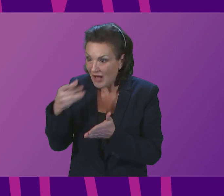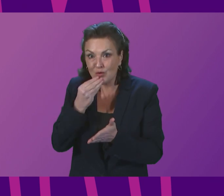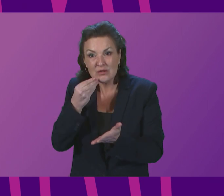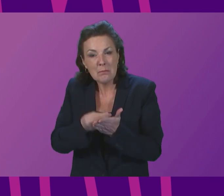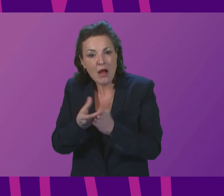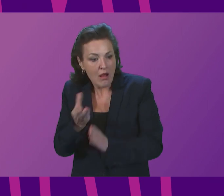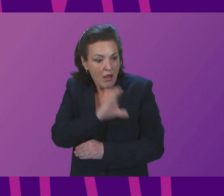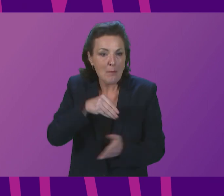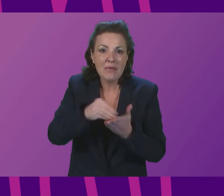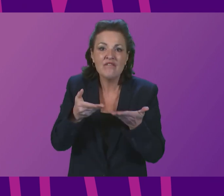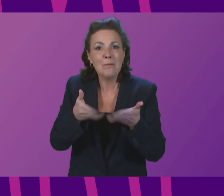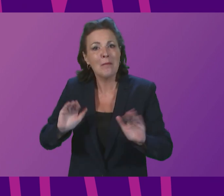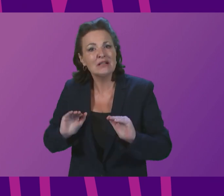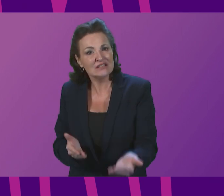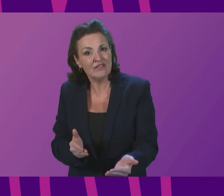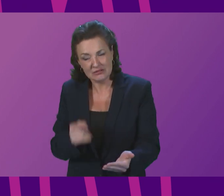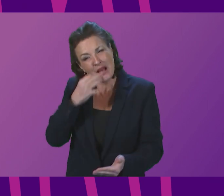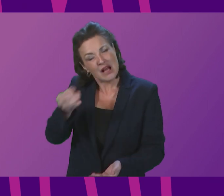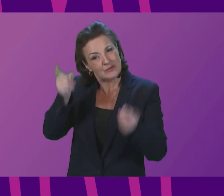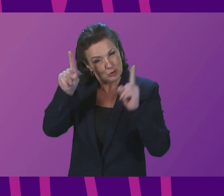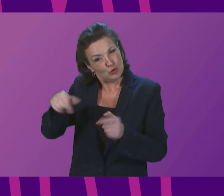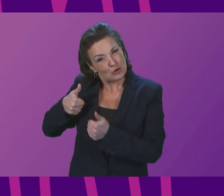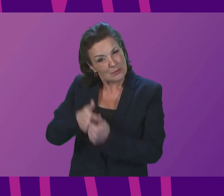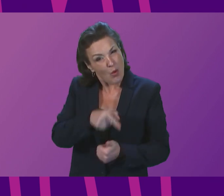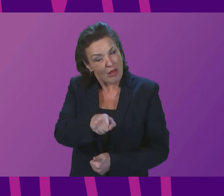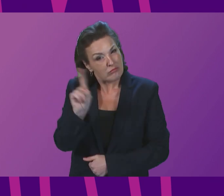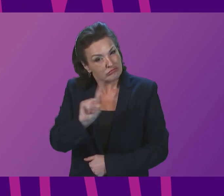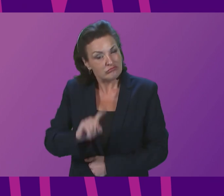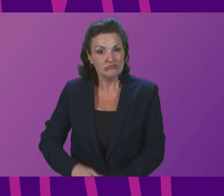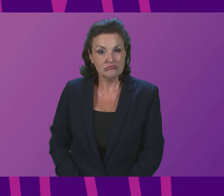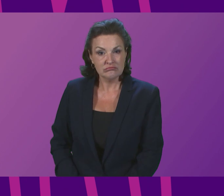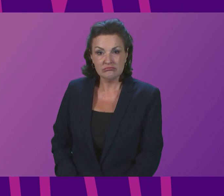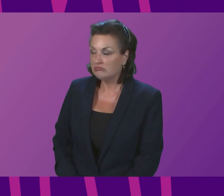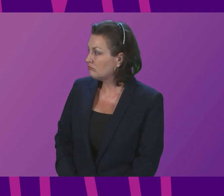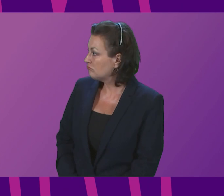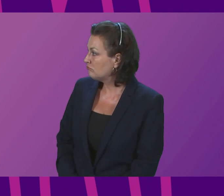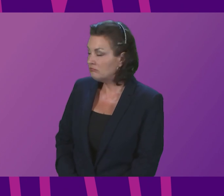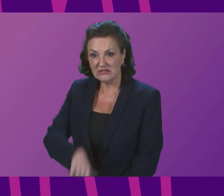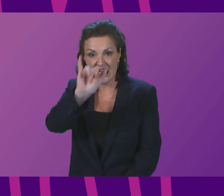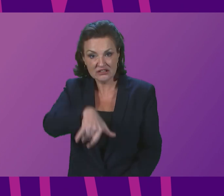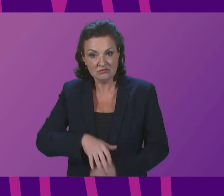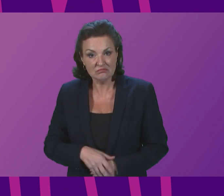Does the First Minister back that call? Yes, I think that we should see those who can afford it contribute the most.